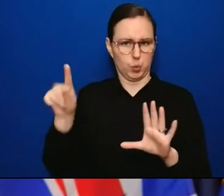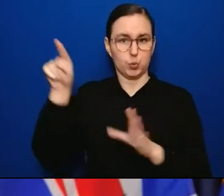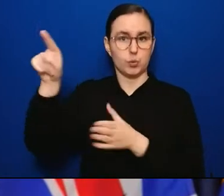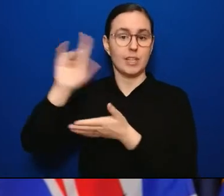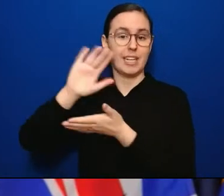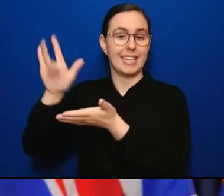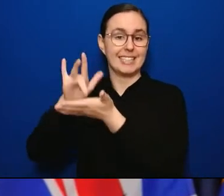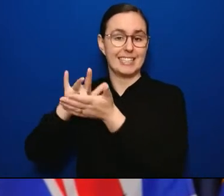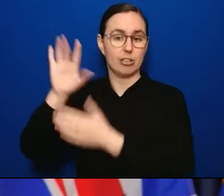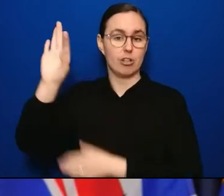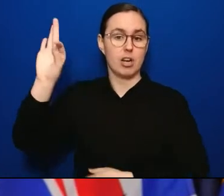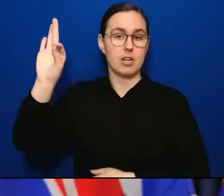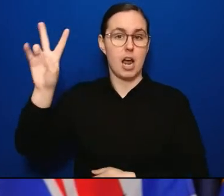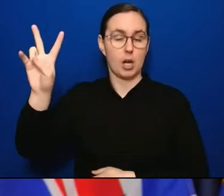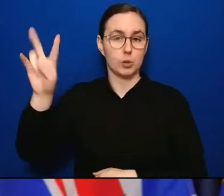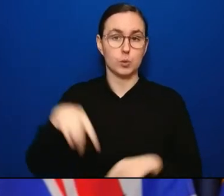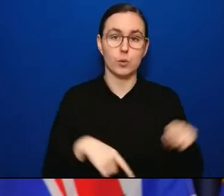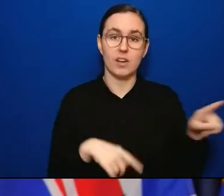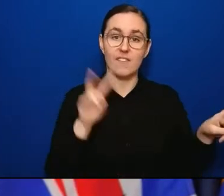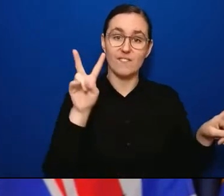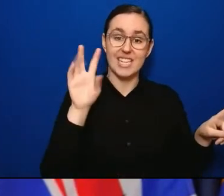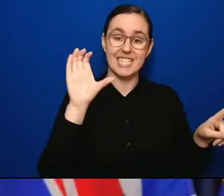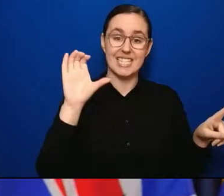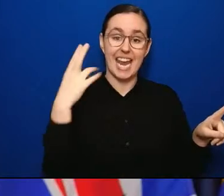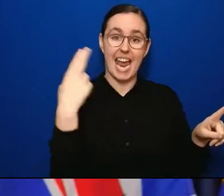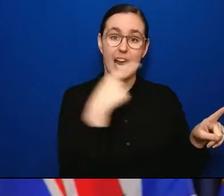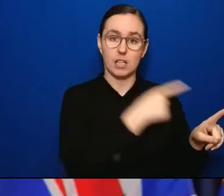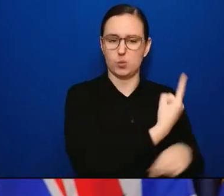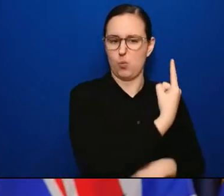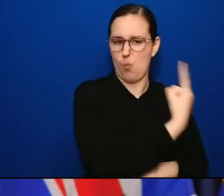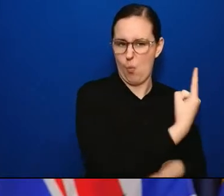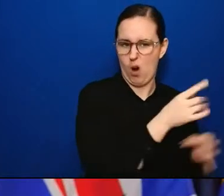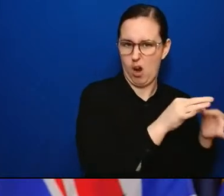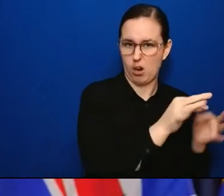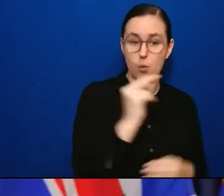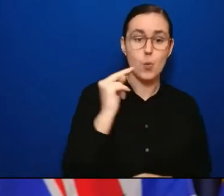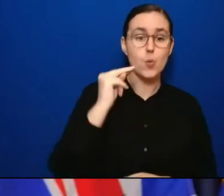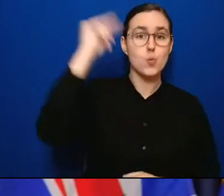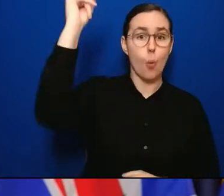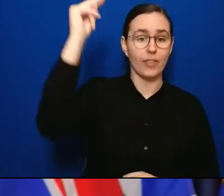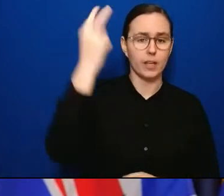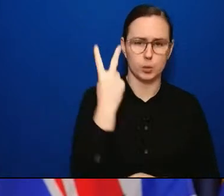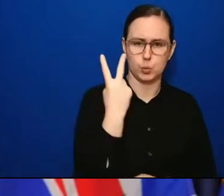health to a northern health to in the provincial health